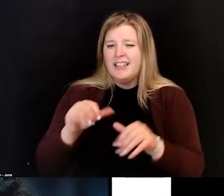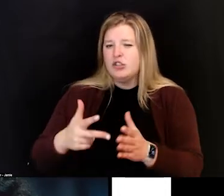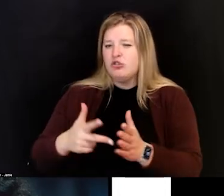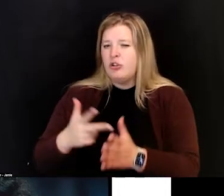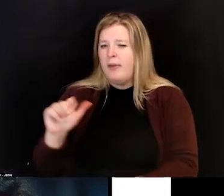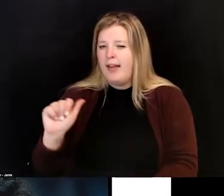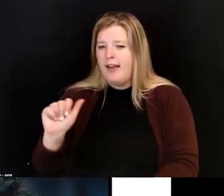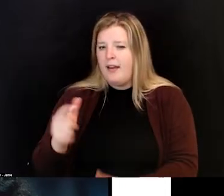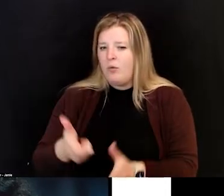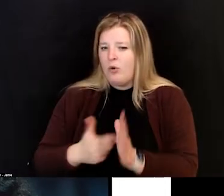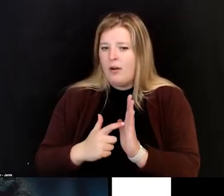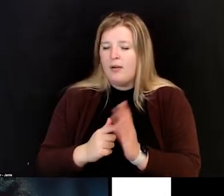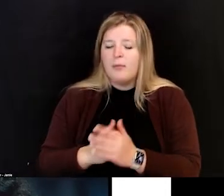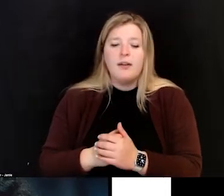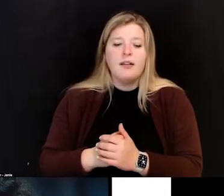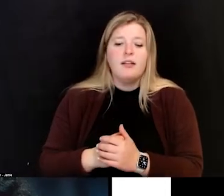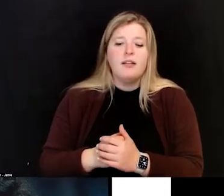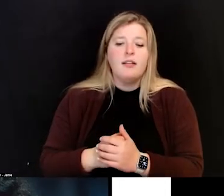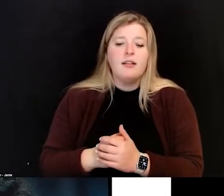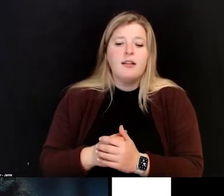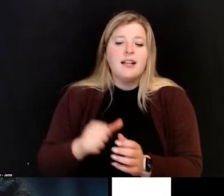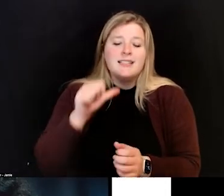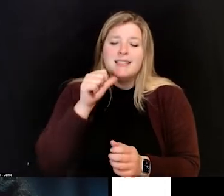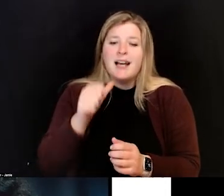So it's not usually referenced in a regulatory environment.